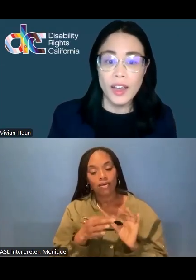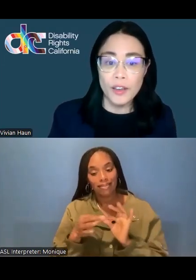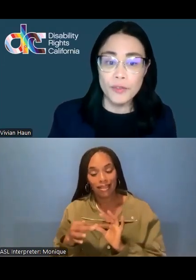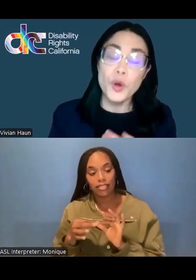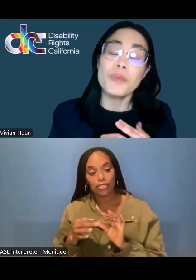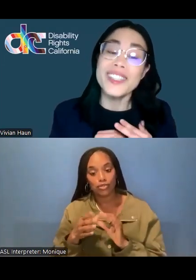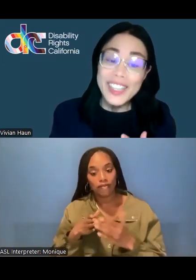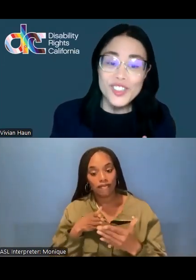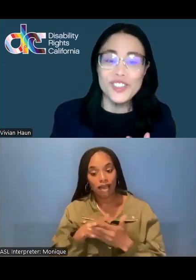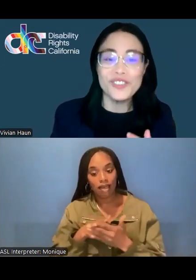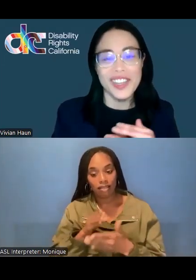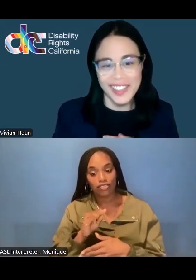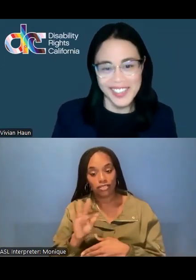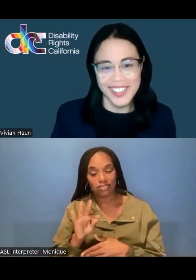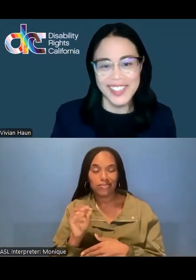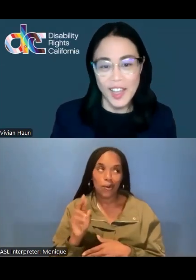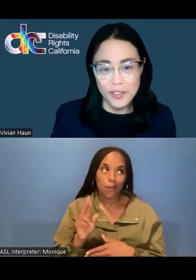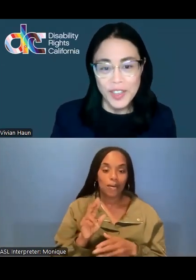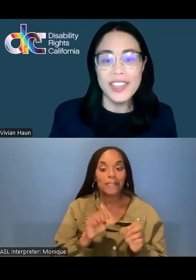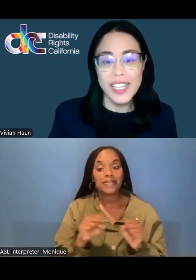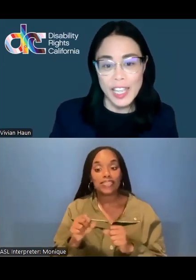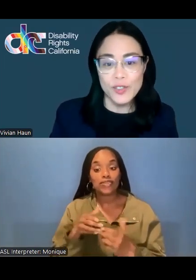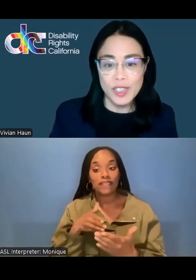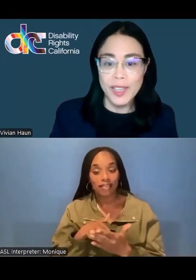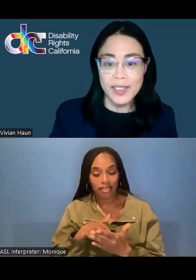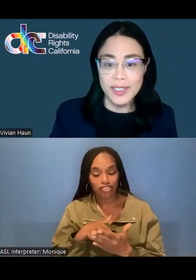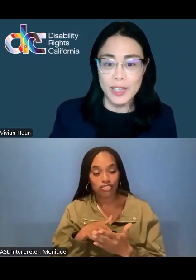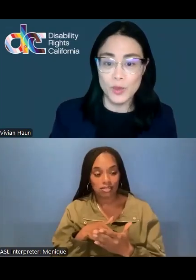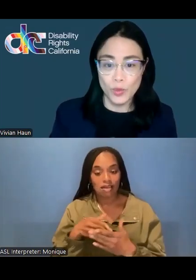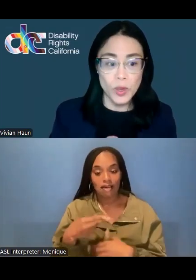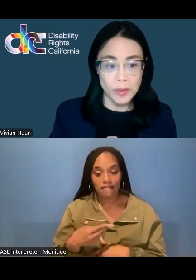of or potential violations of the HCBS Settings Rule